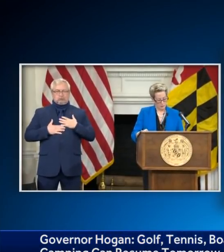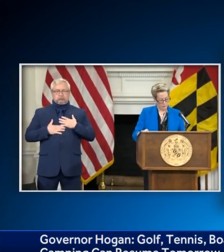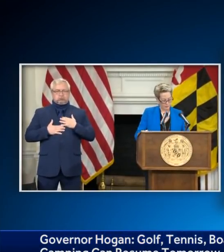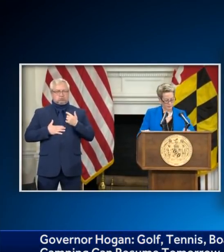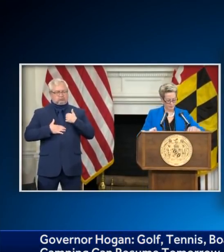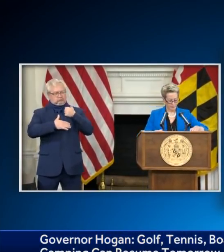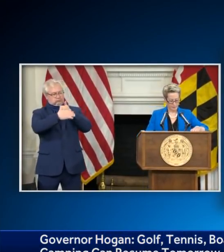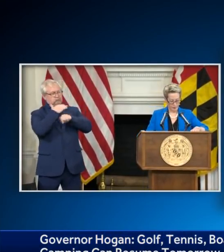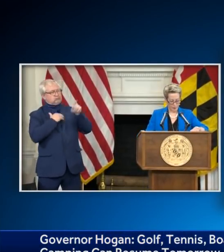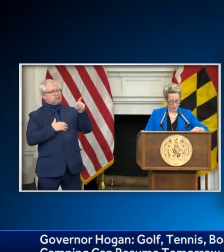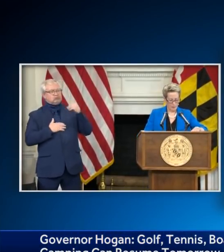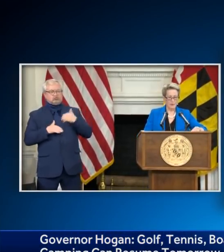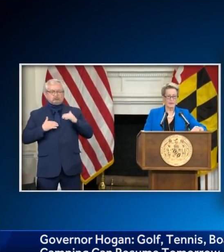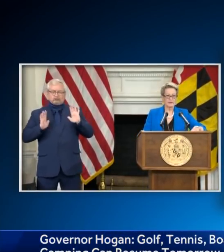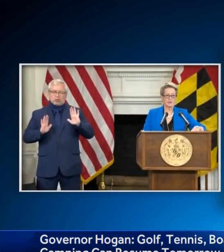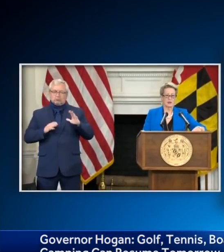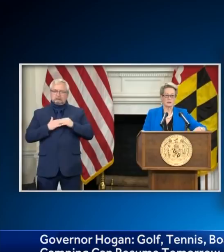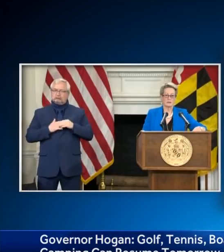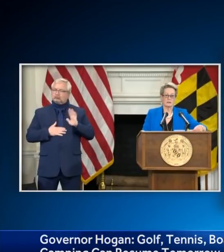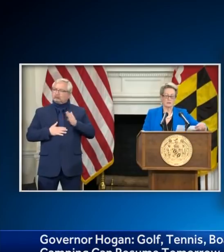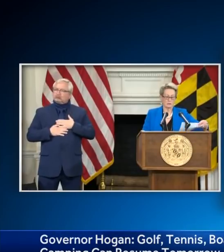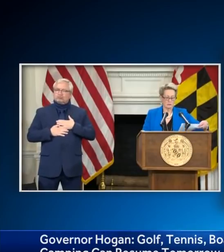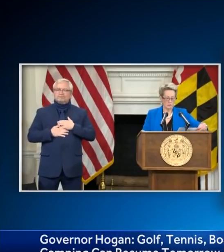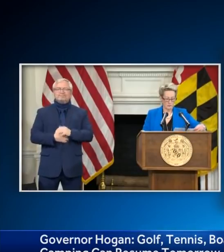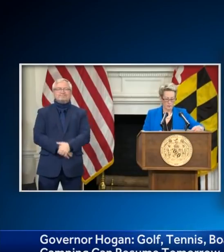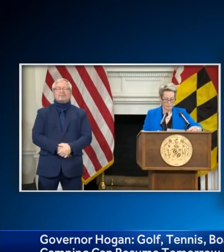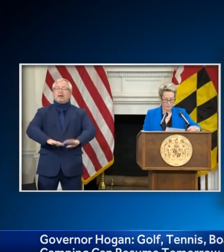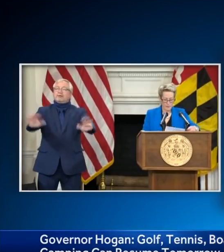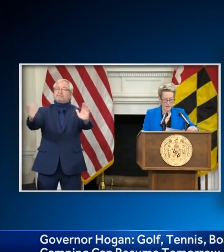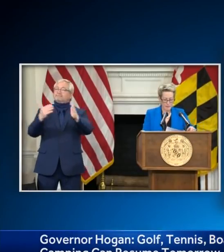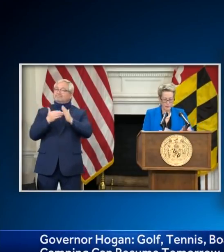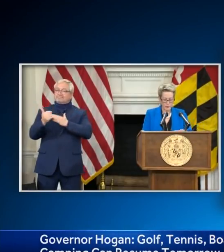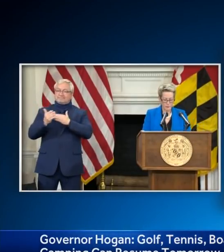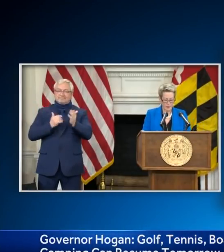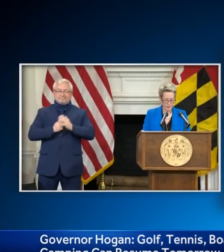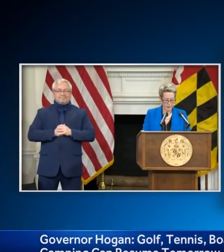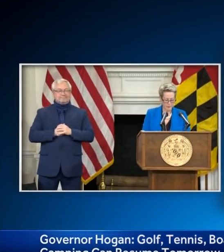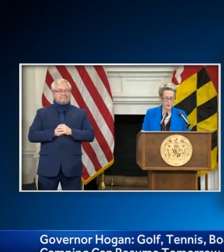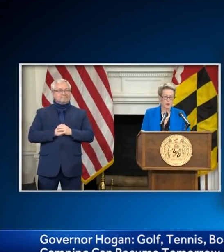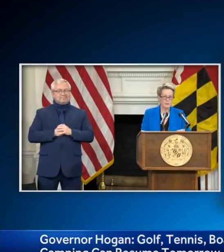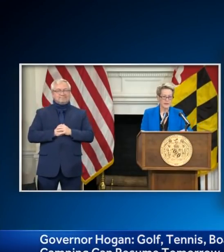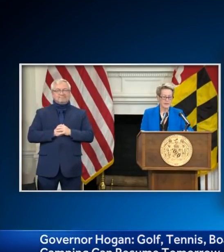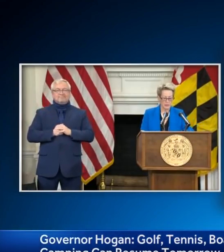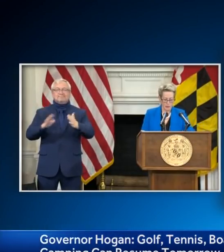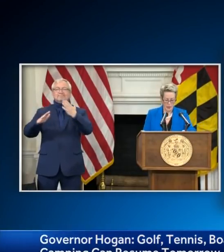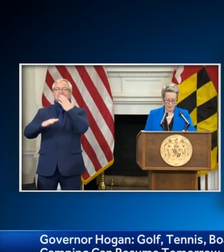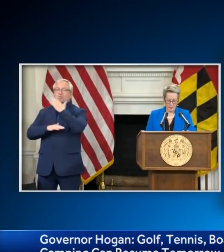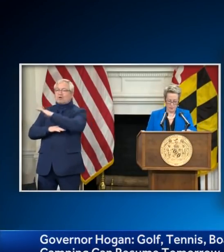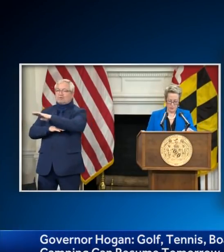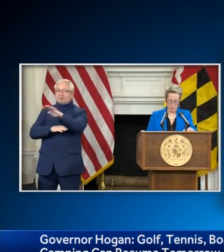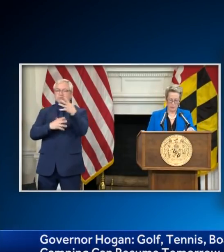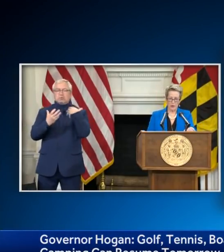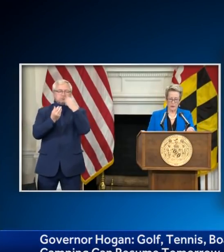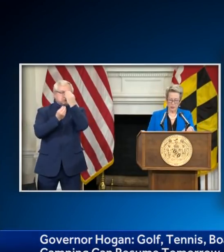THANK YOU. IT IS A PRIVILEGE TO SERVE UNDER YOUR LEADERSHIP.